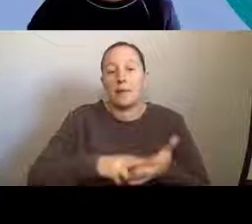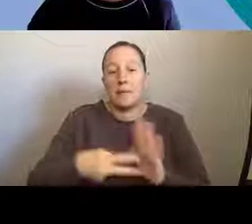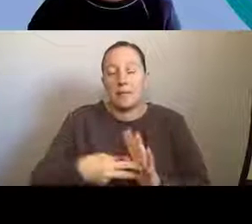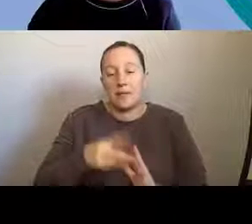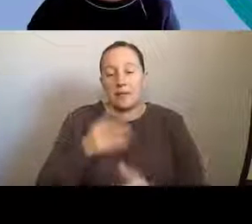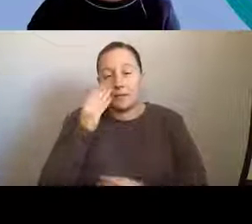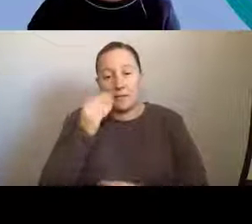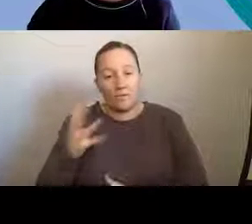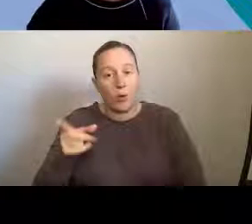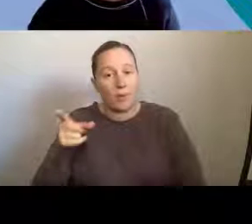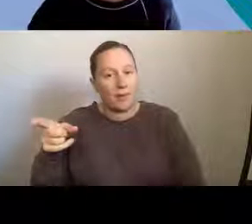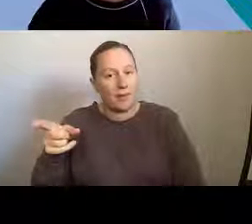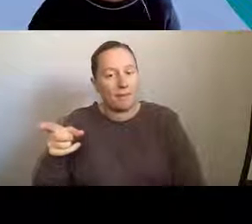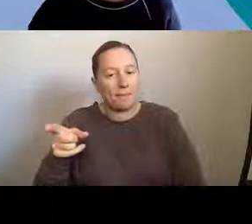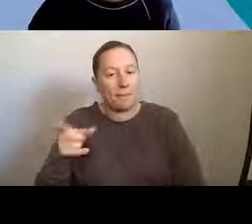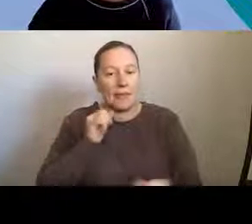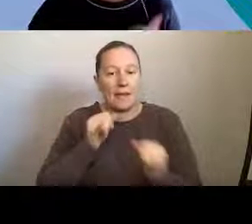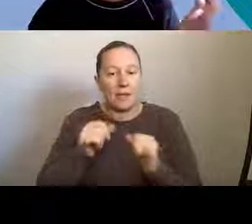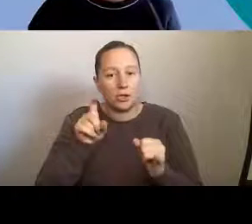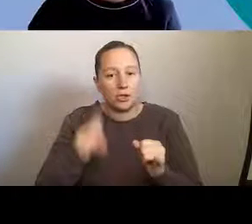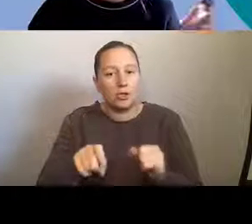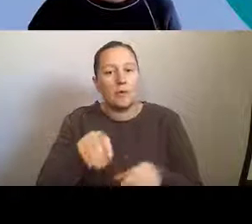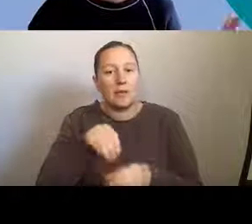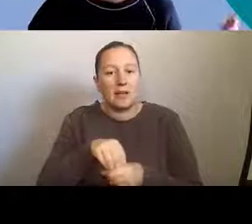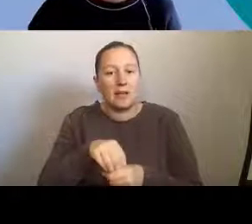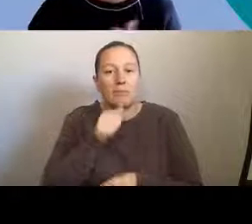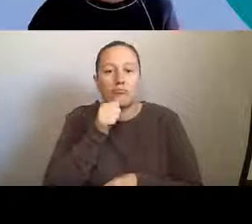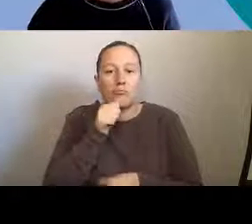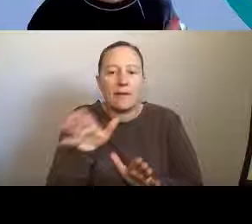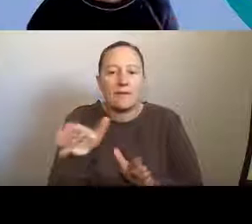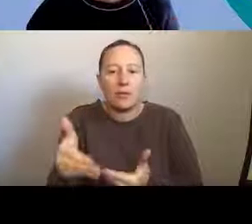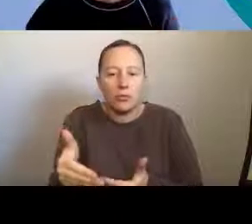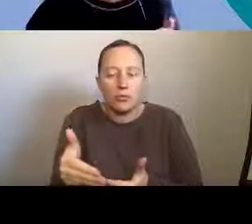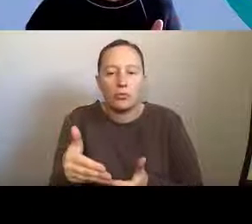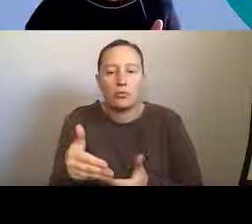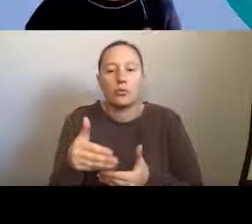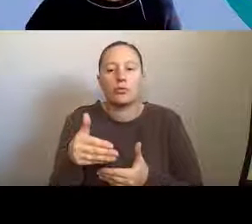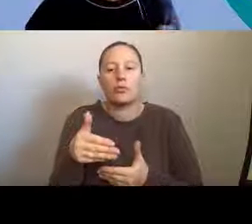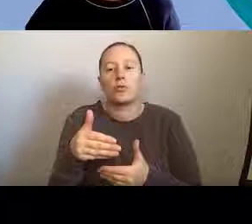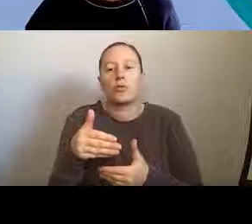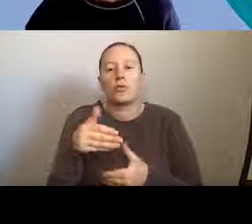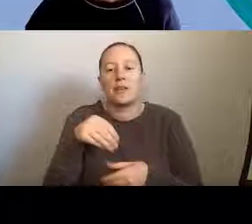that the interview should be conducted in a private room in a house or apartment with a closed door